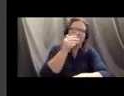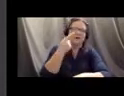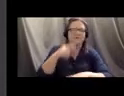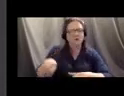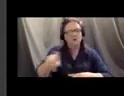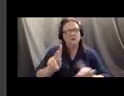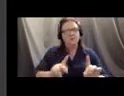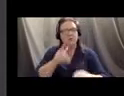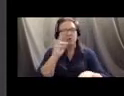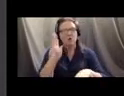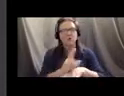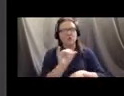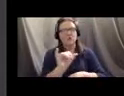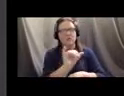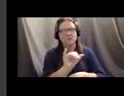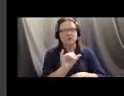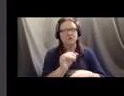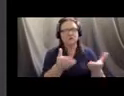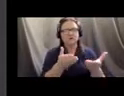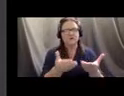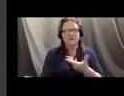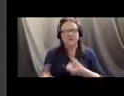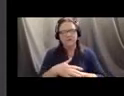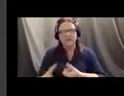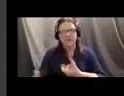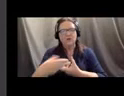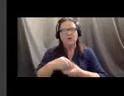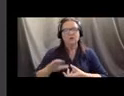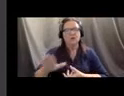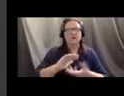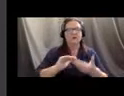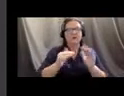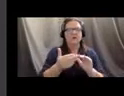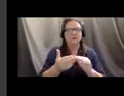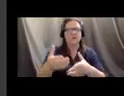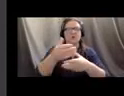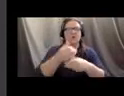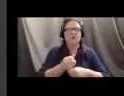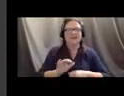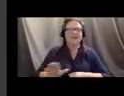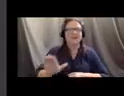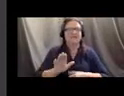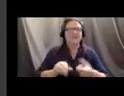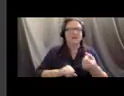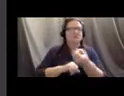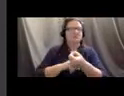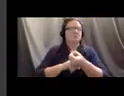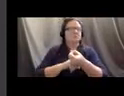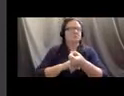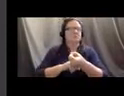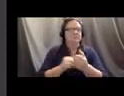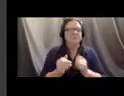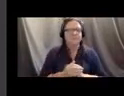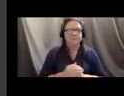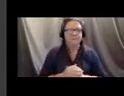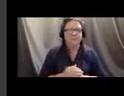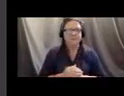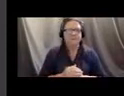And to be fully included in their communities and to receive those supports to make that happen. Perfect.